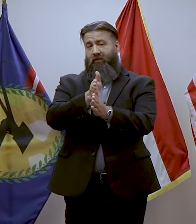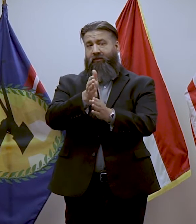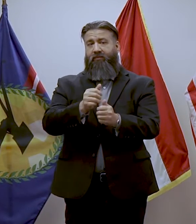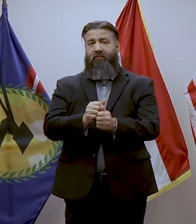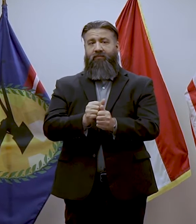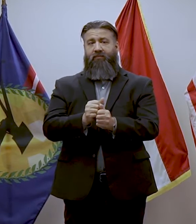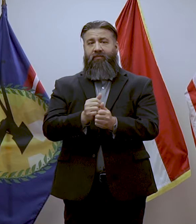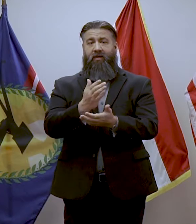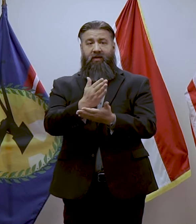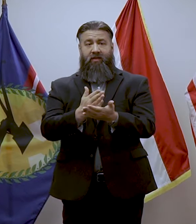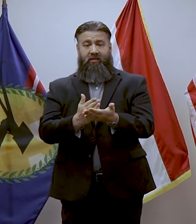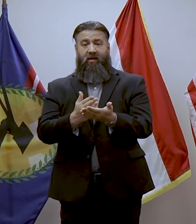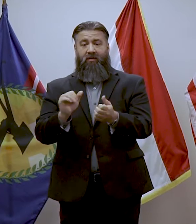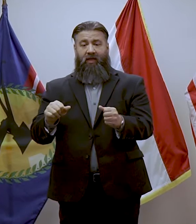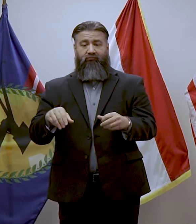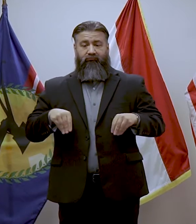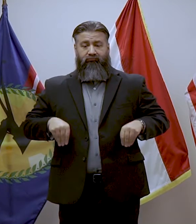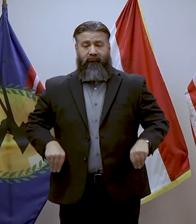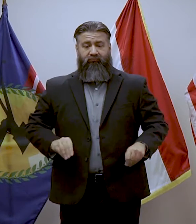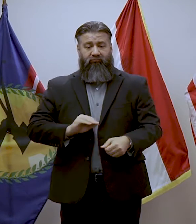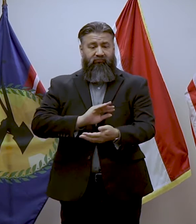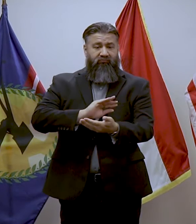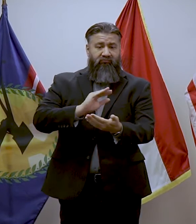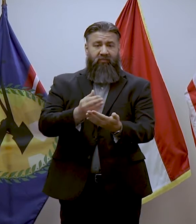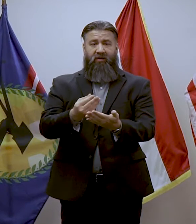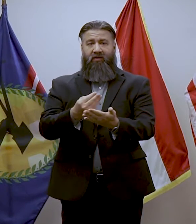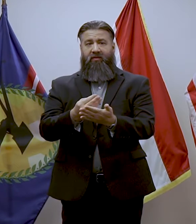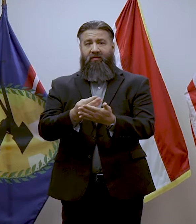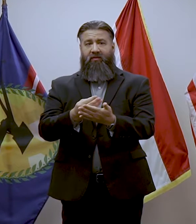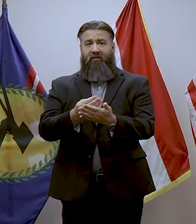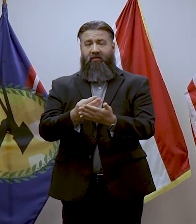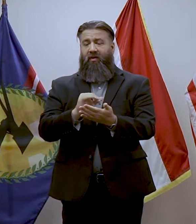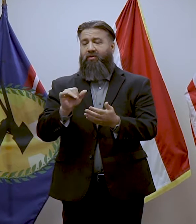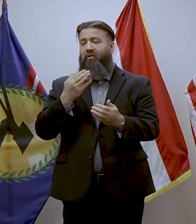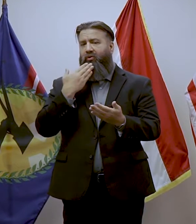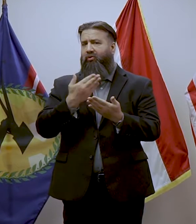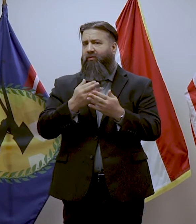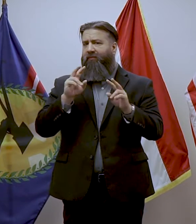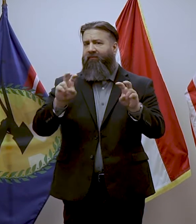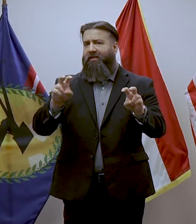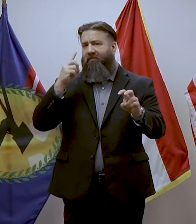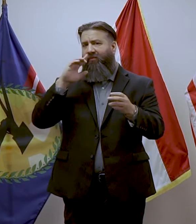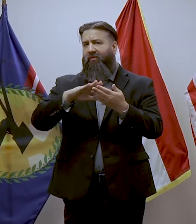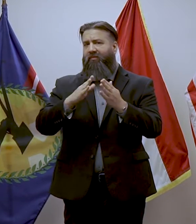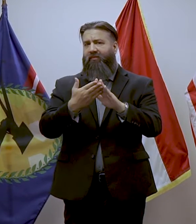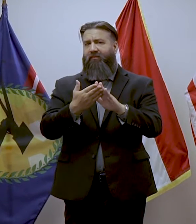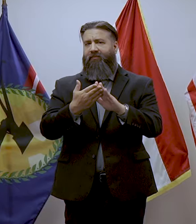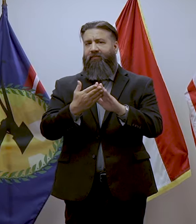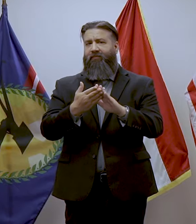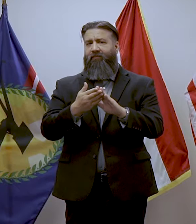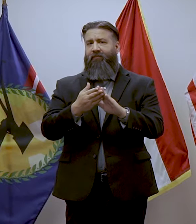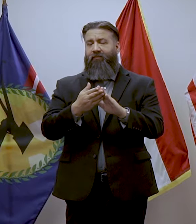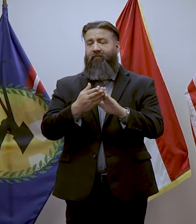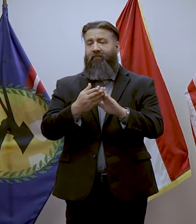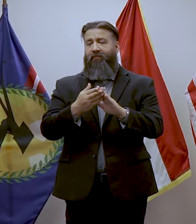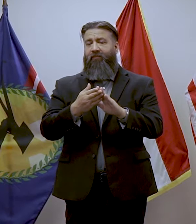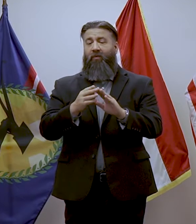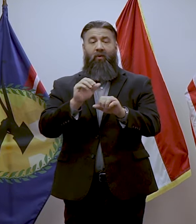wealth for families and ultimately investment in the community. Workforce development programs build a stronger economy